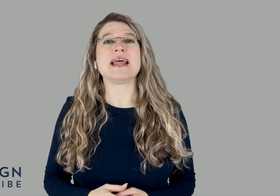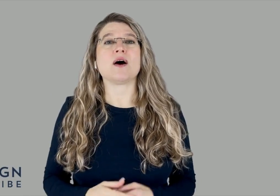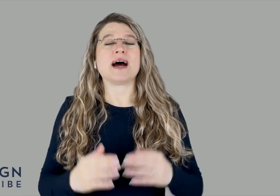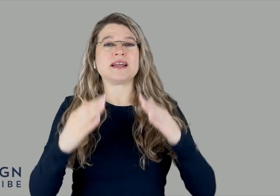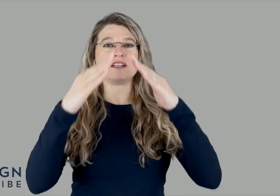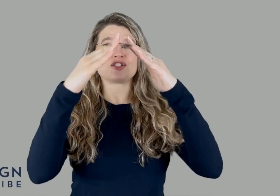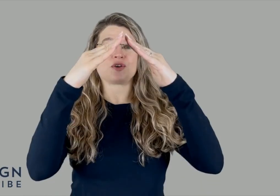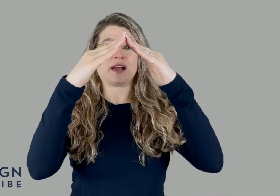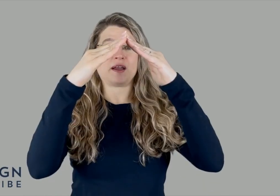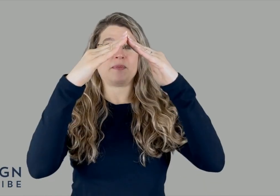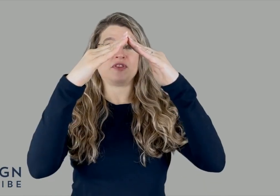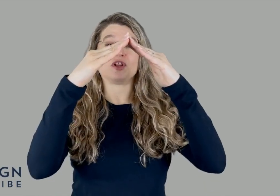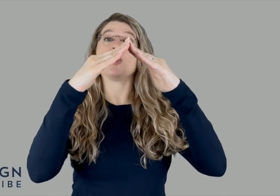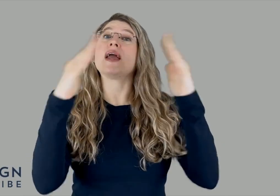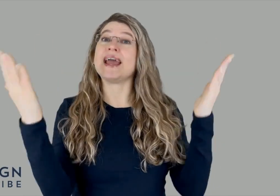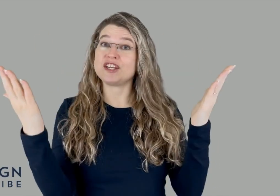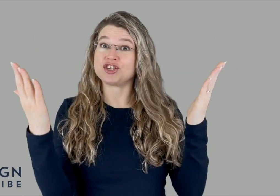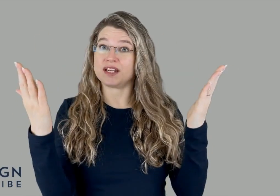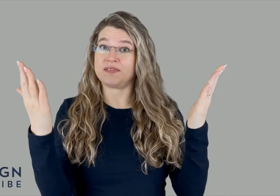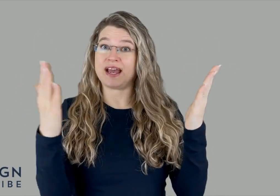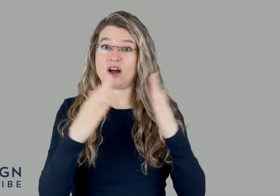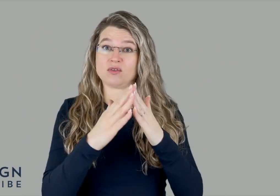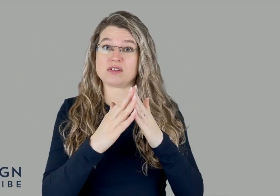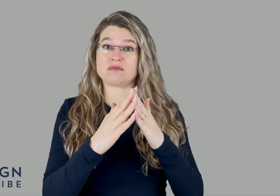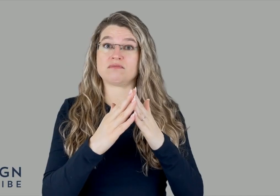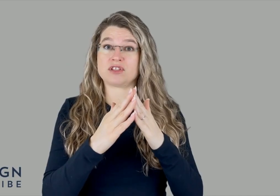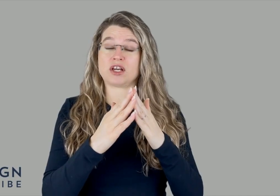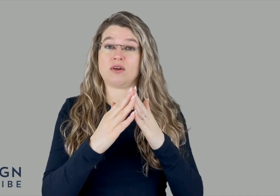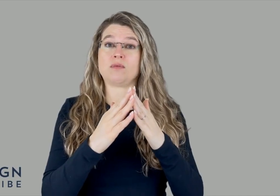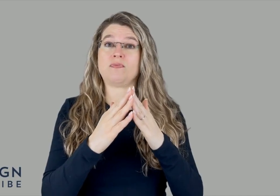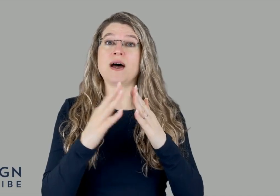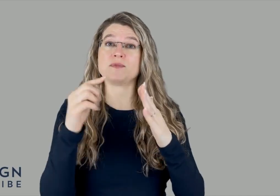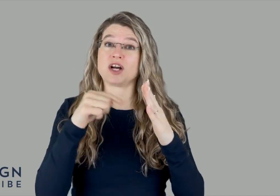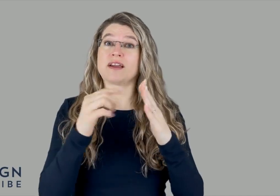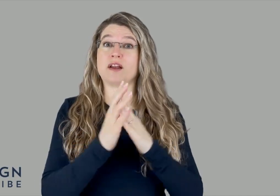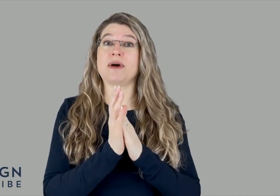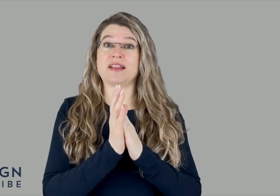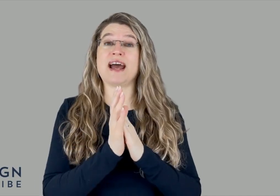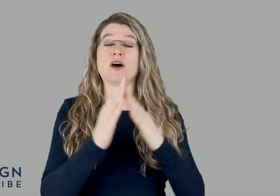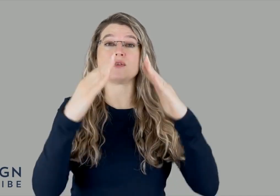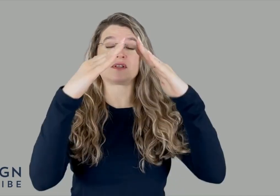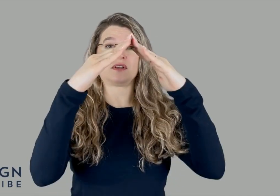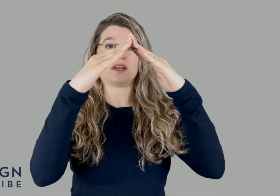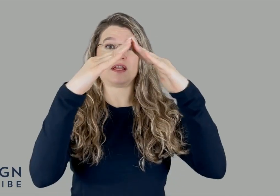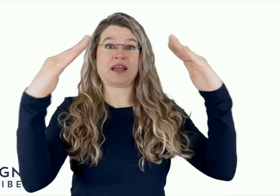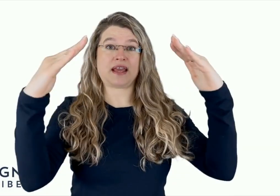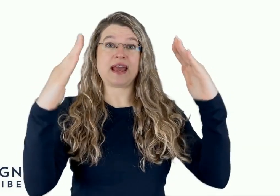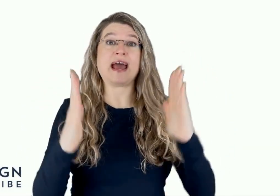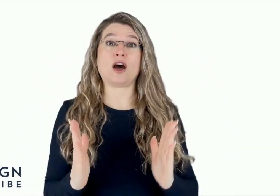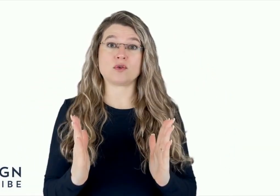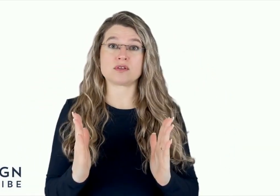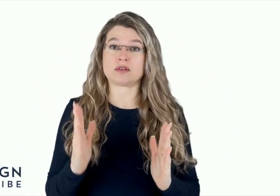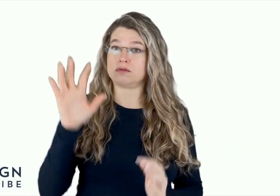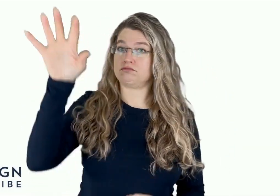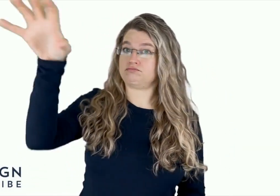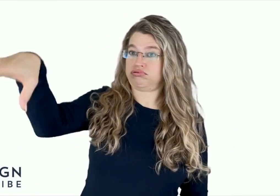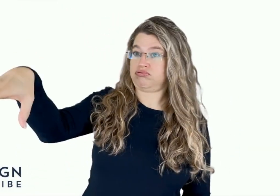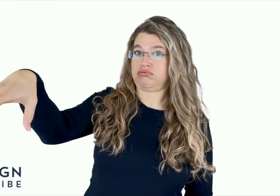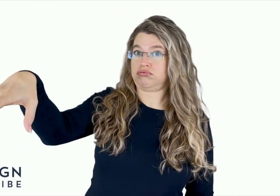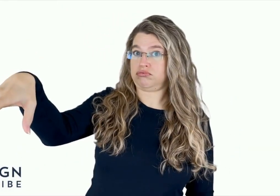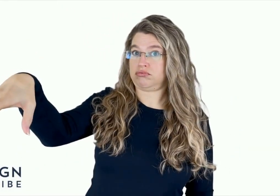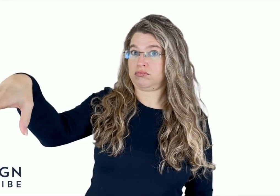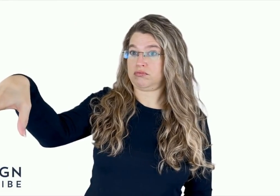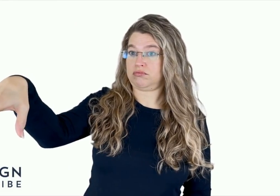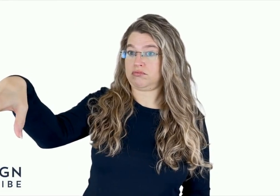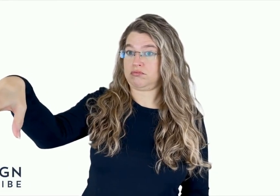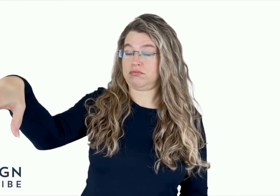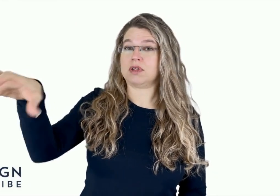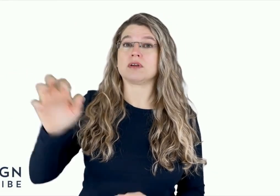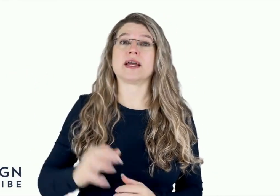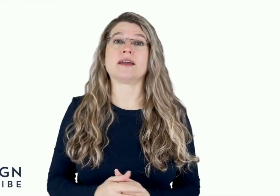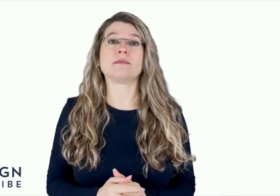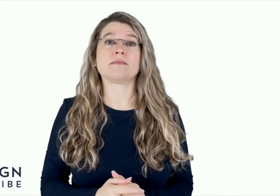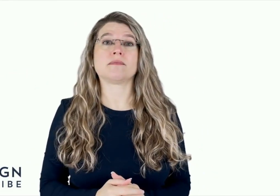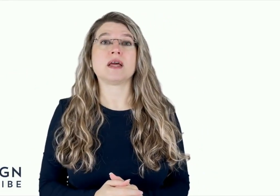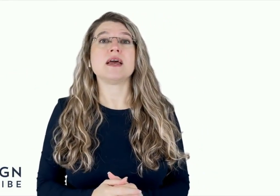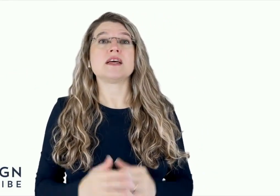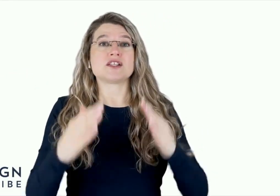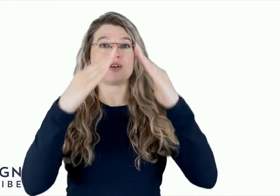Now, I can describe the location of a house. So, I'm talking about the house. House. Okay. So,